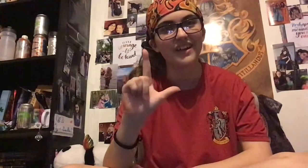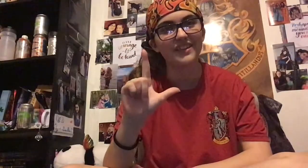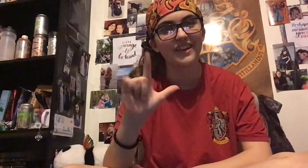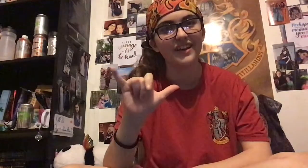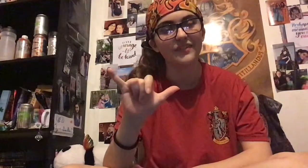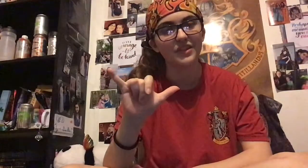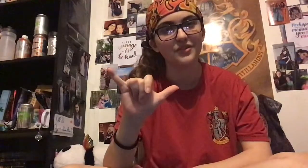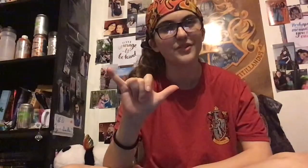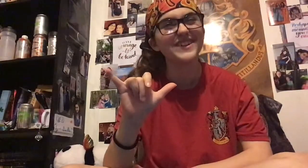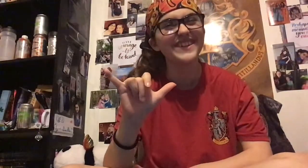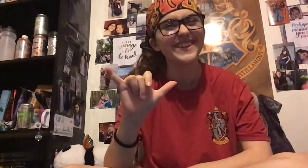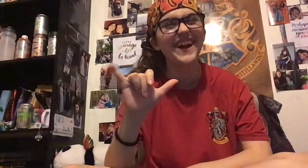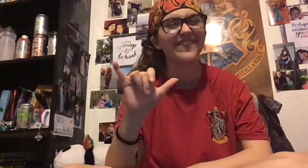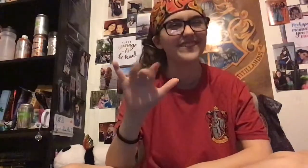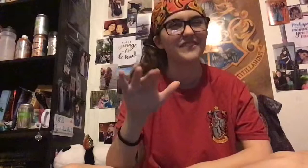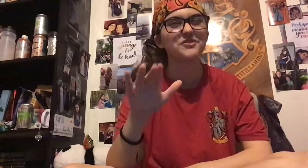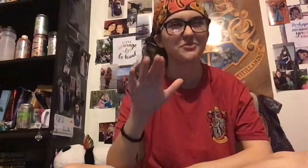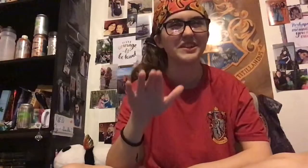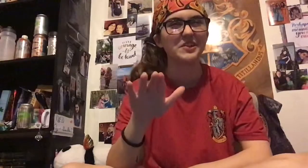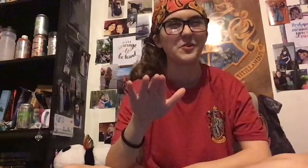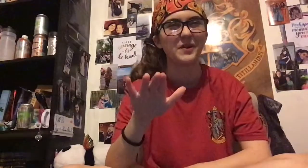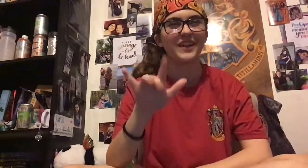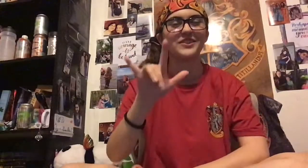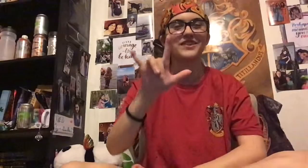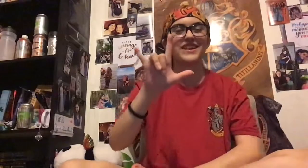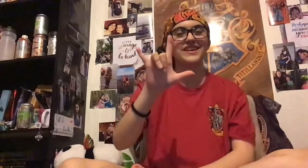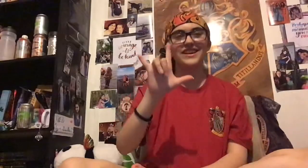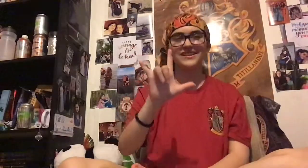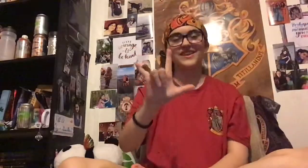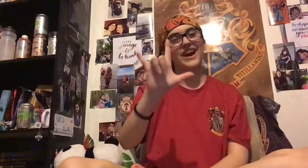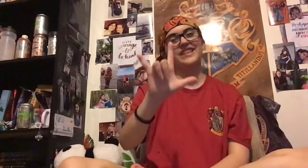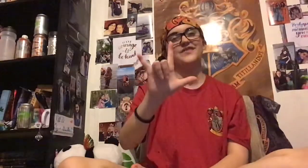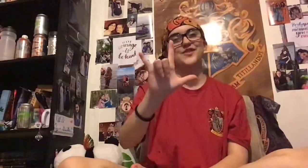Love you. I thought that was really cool when I learned that so I love you